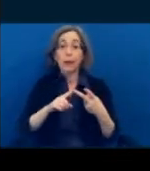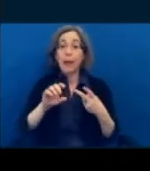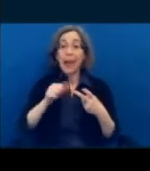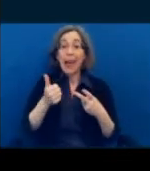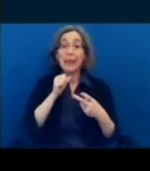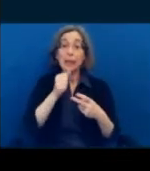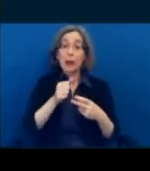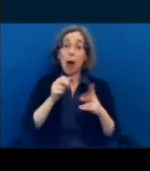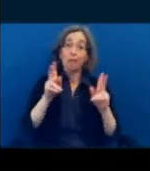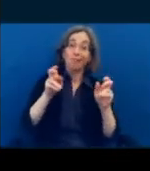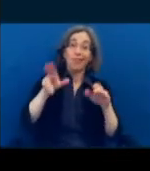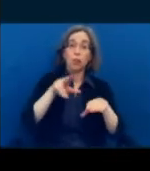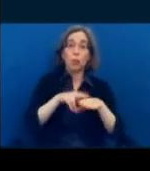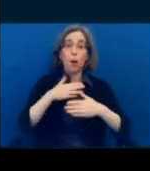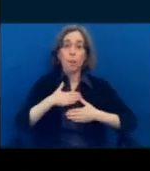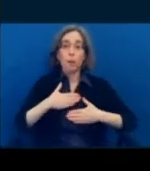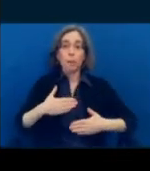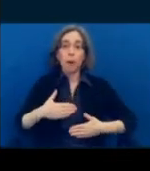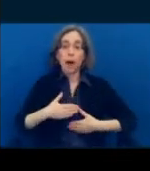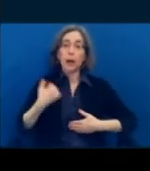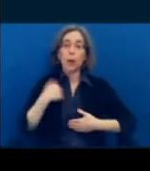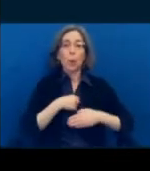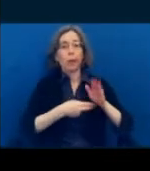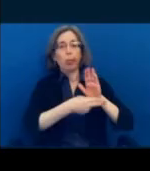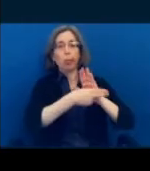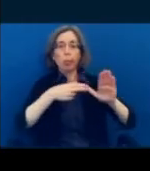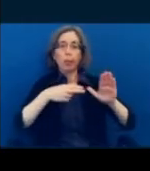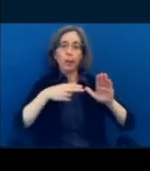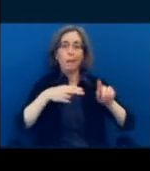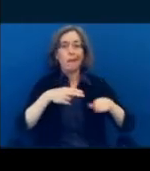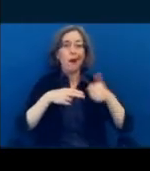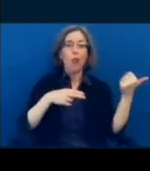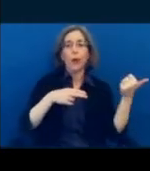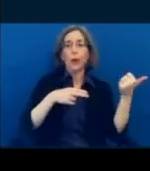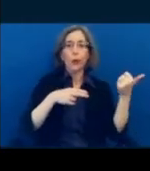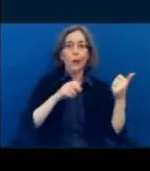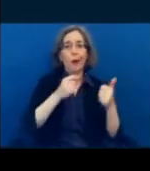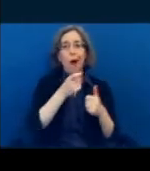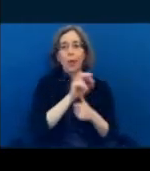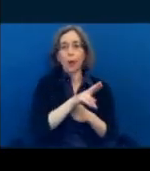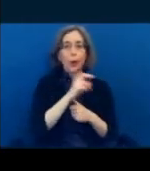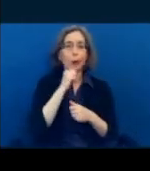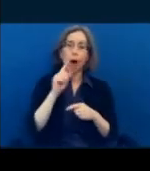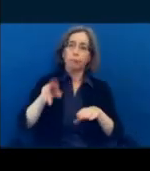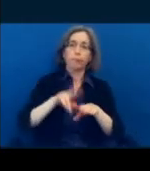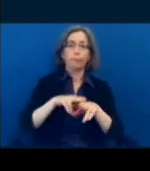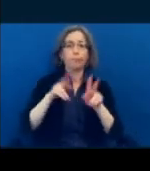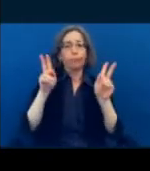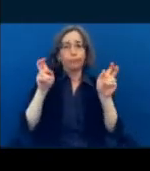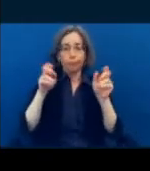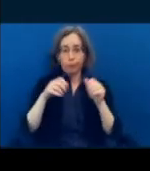WOMAN, CERTAINLY NOT THE UNIVERSAL MANNER. THIS IS PROBABLY 1 OF THE MOST RECOGNIZABLE IMAGES IN ALL OF